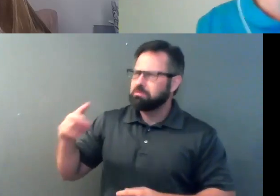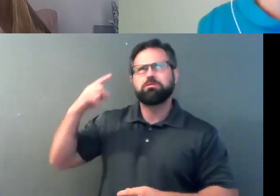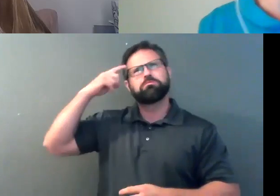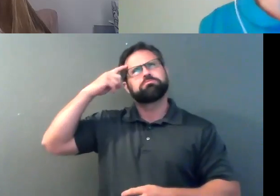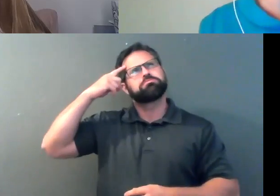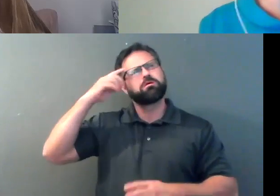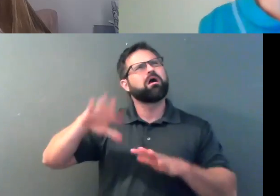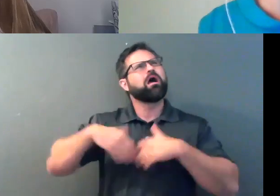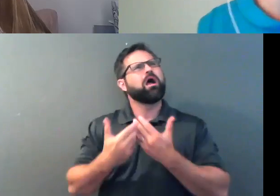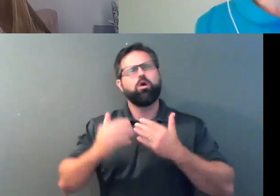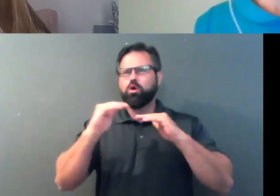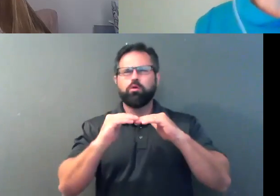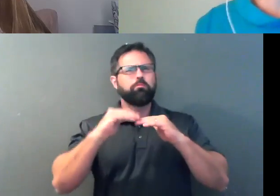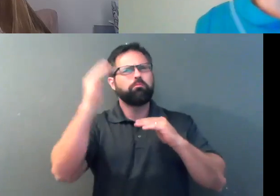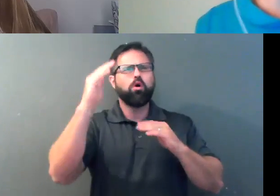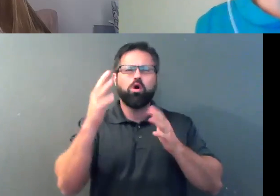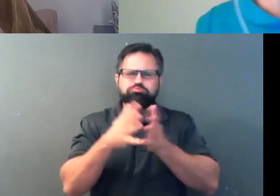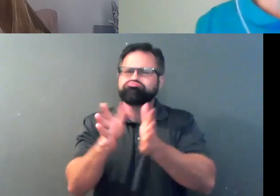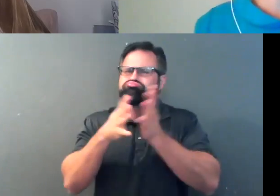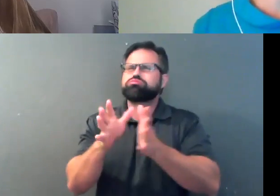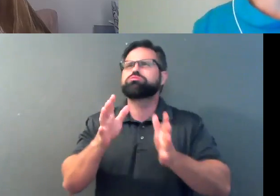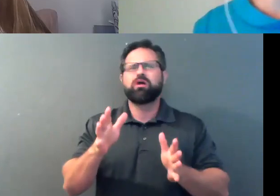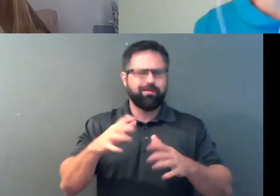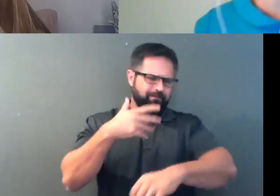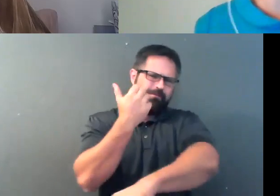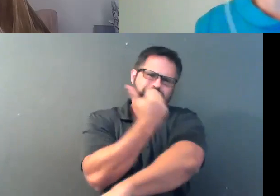inclusive and accessible and i think that this is an area where we can learn from other